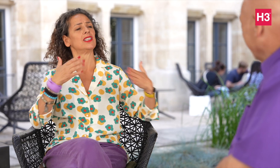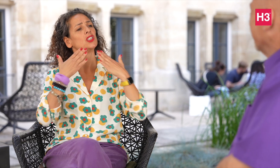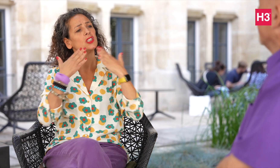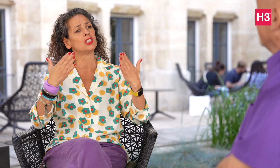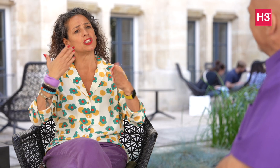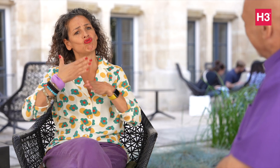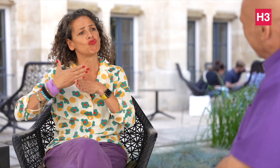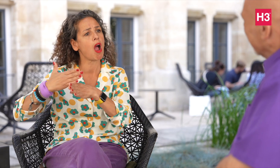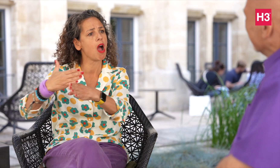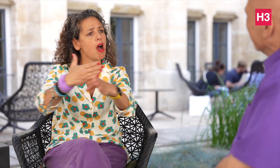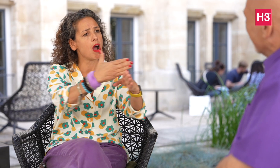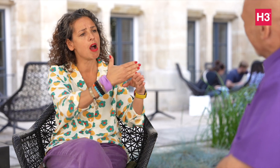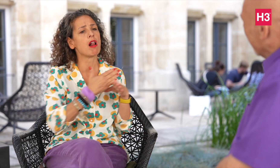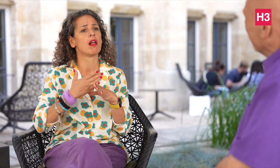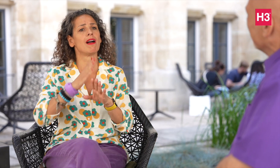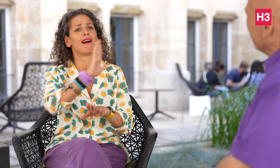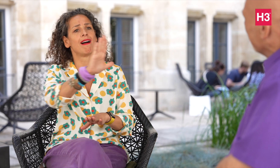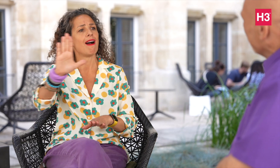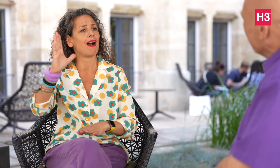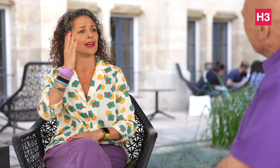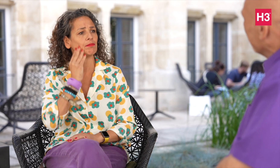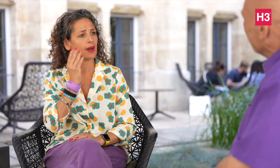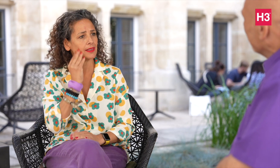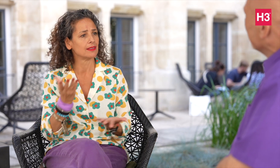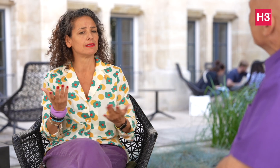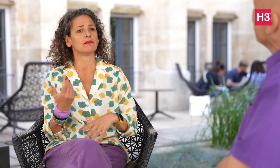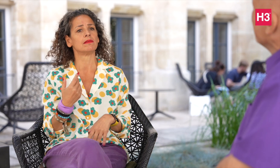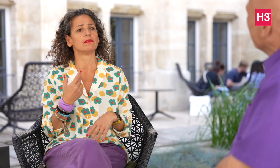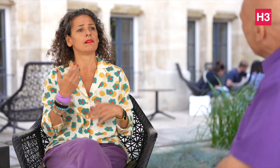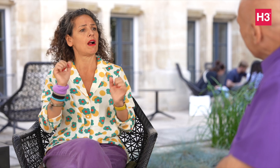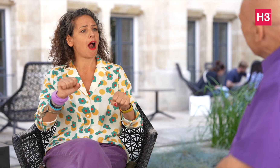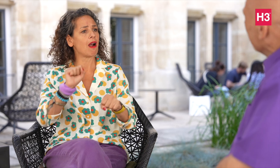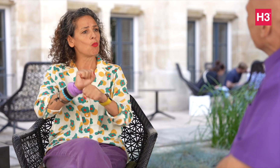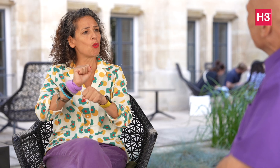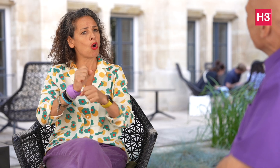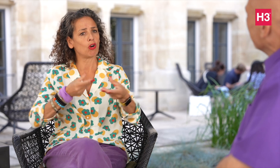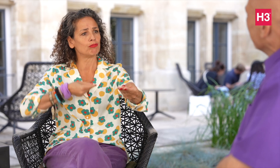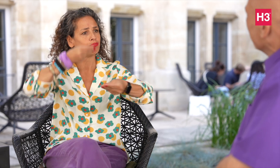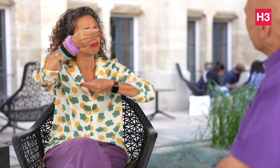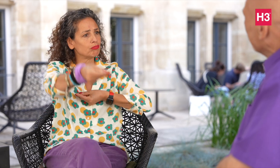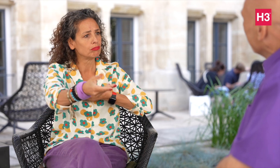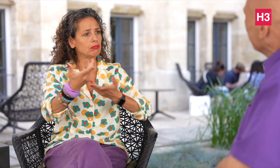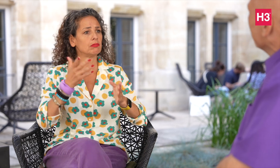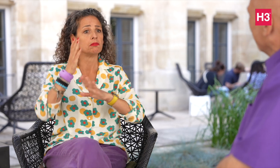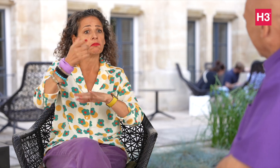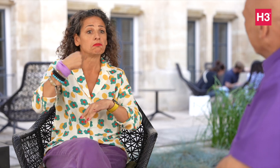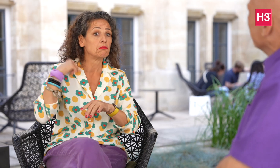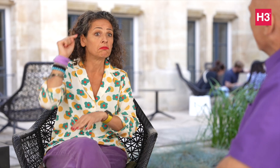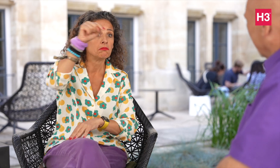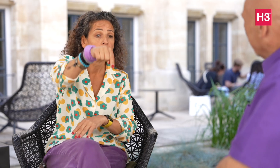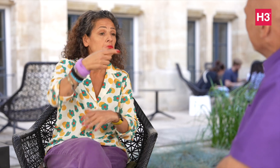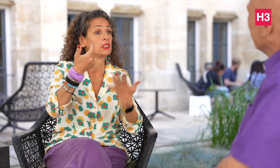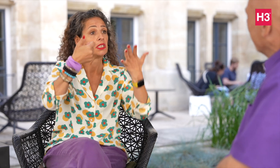exchange opportunities, and collaborate internationally. I can work in another country for six months, and they can come here.